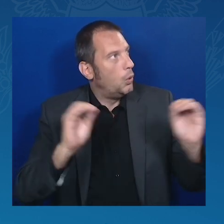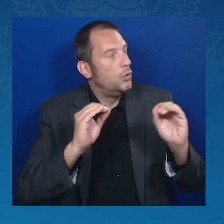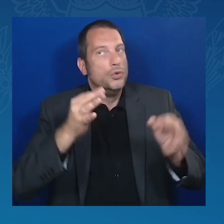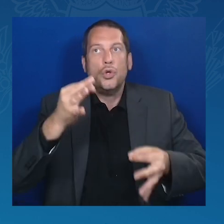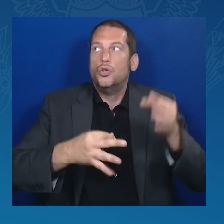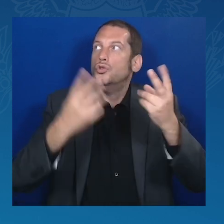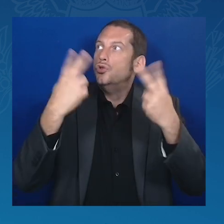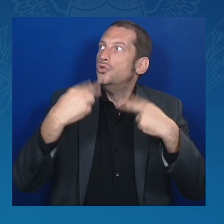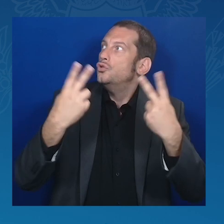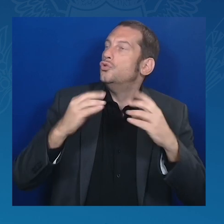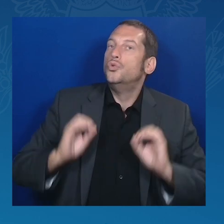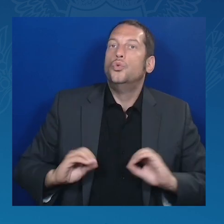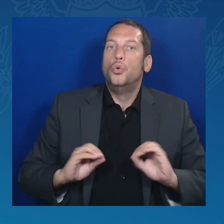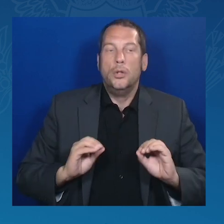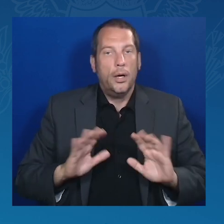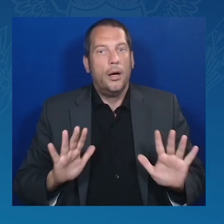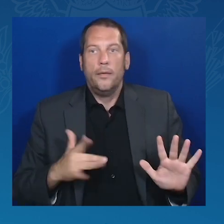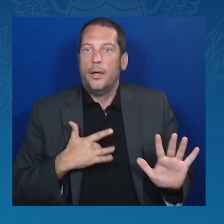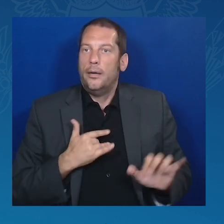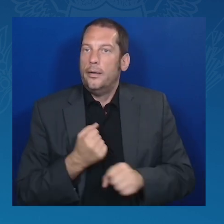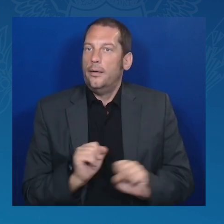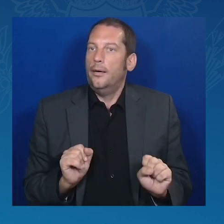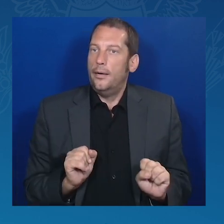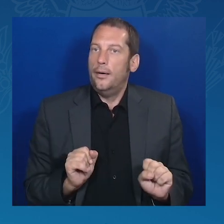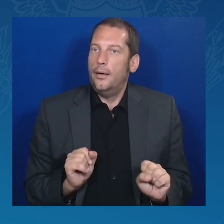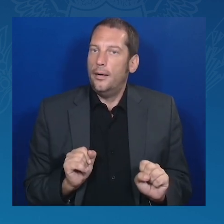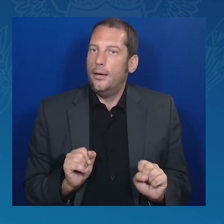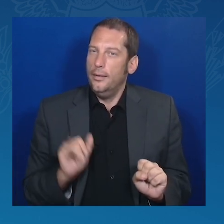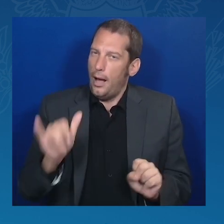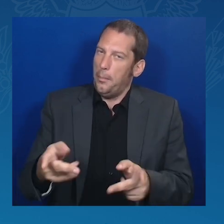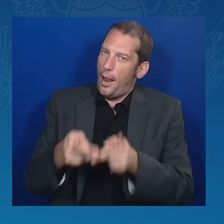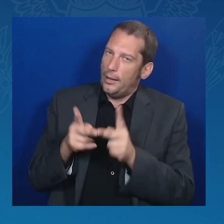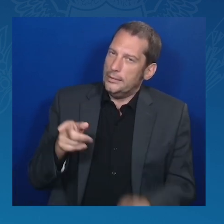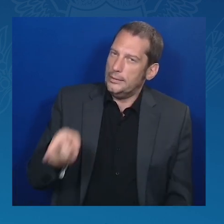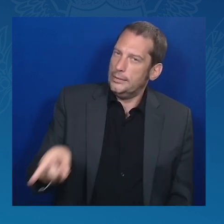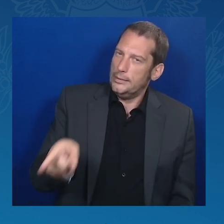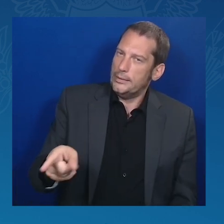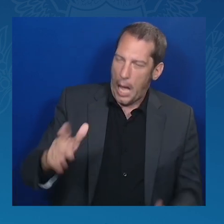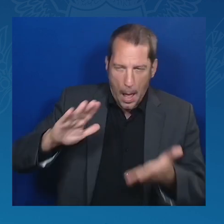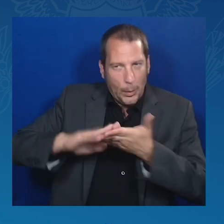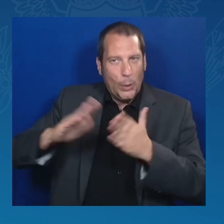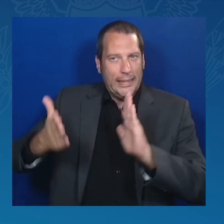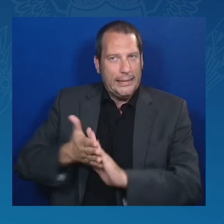for every gender. And so again, residual impact